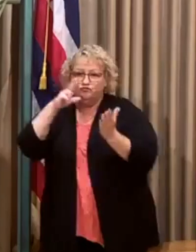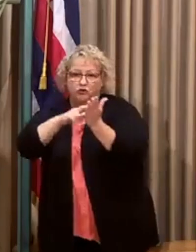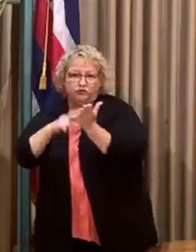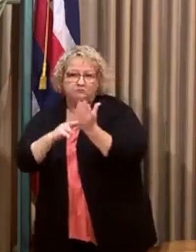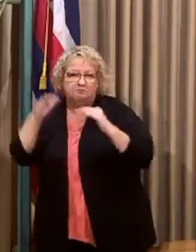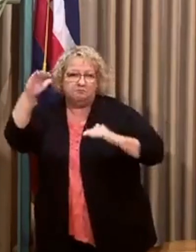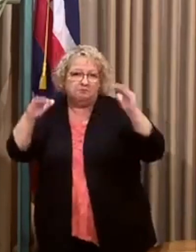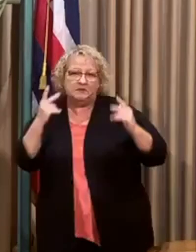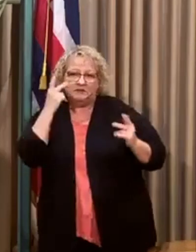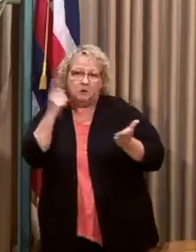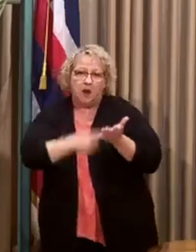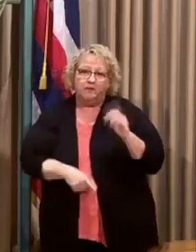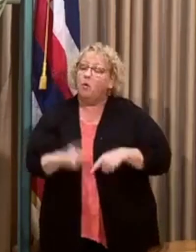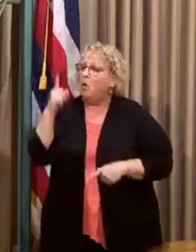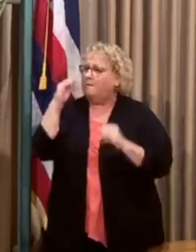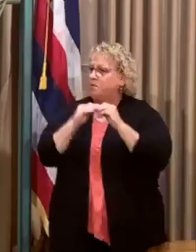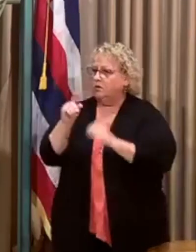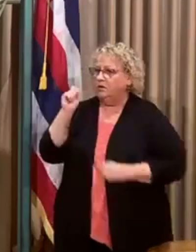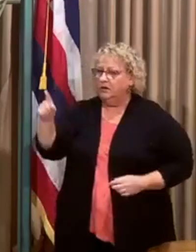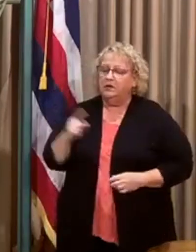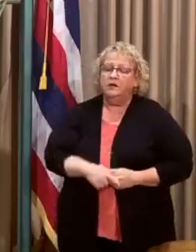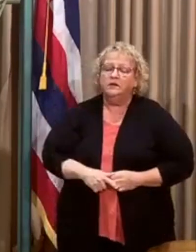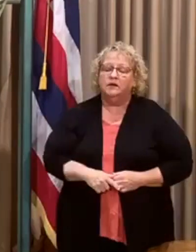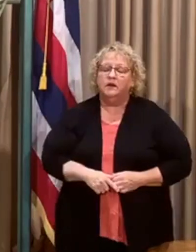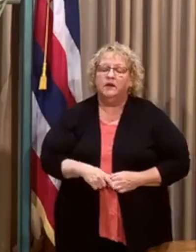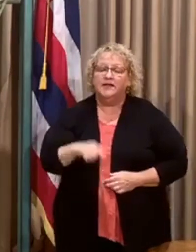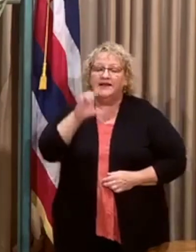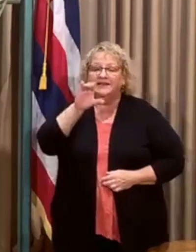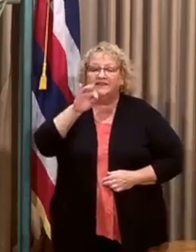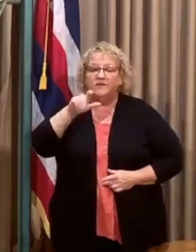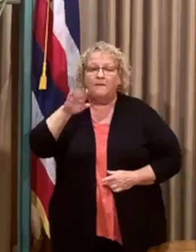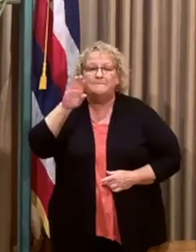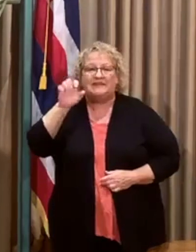*Off-screen* President Lassner, another question. This is from Eleni Gill, CivilBeat.